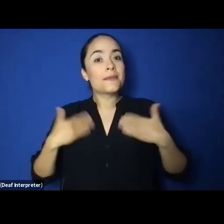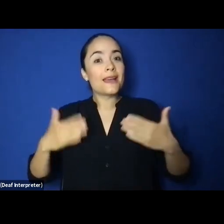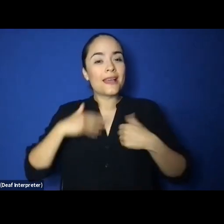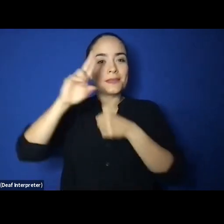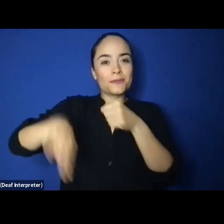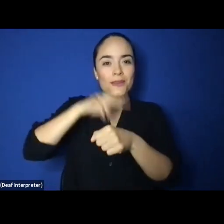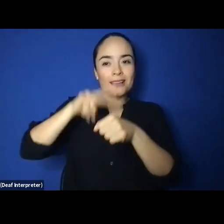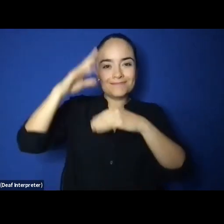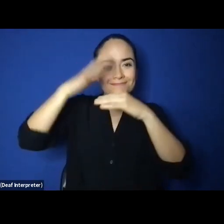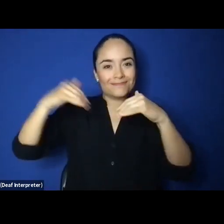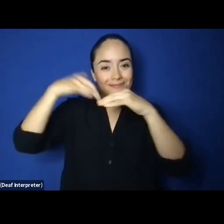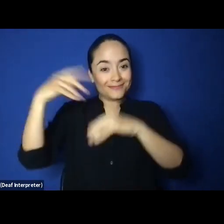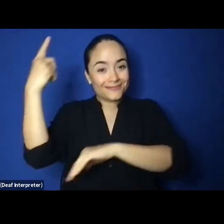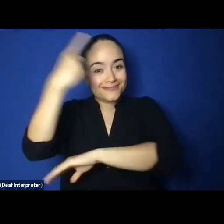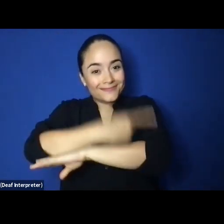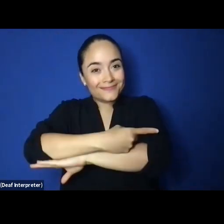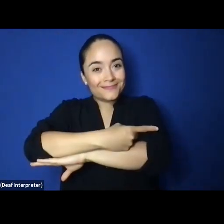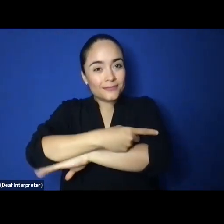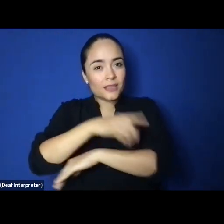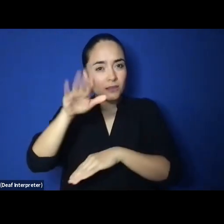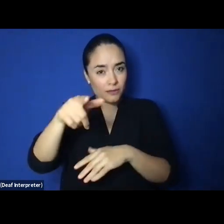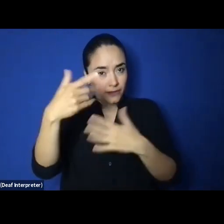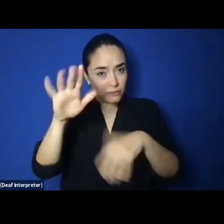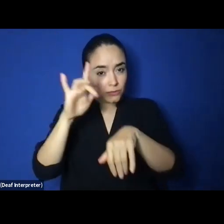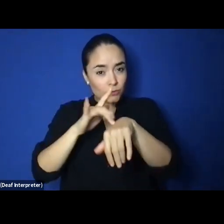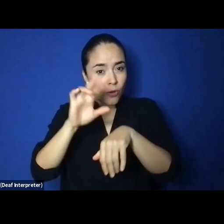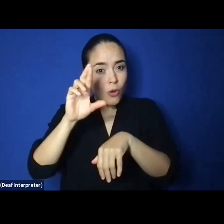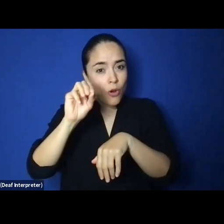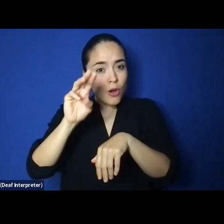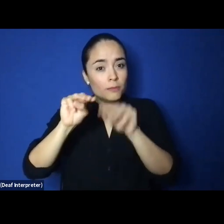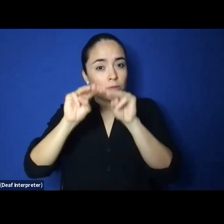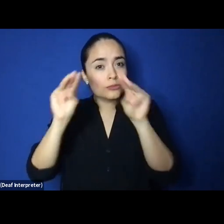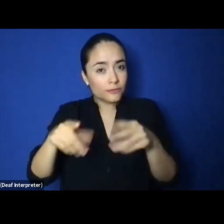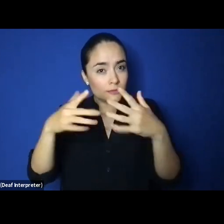Have you ever been to the ROM before? Let us know. We love to check in because we have